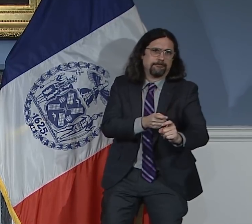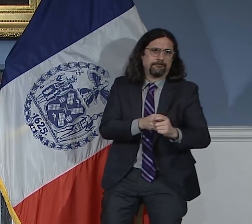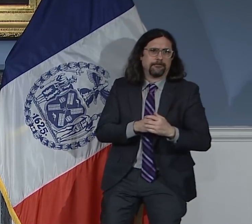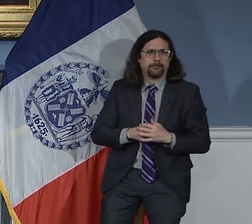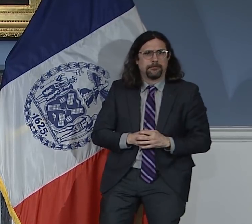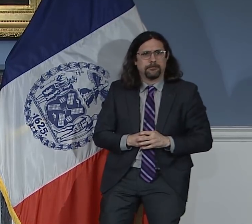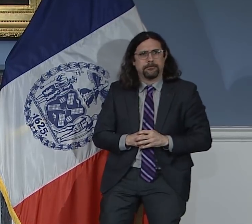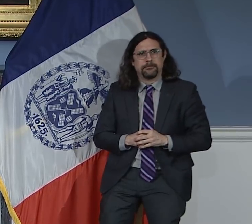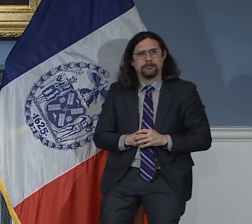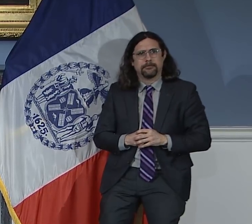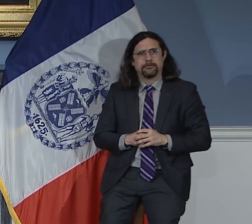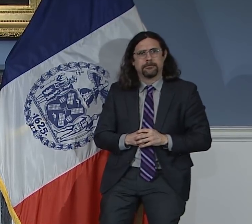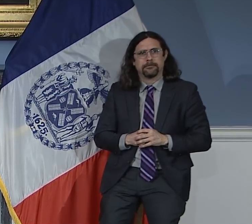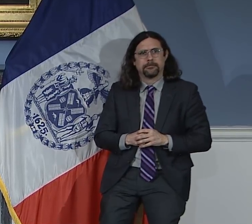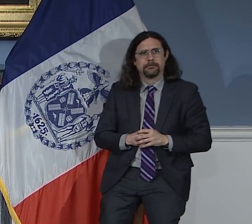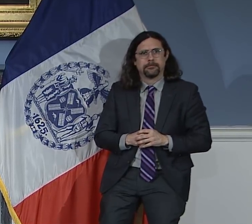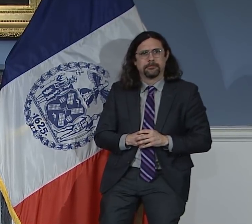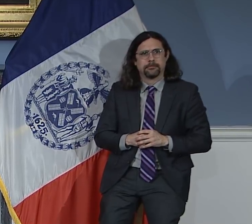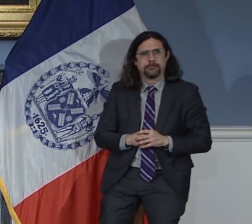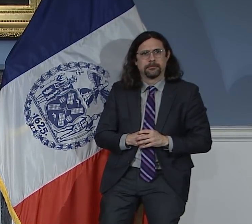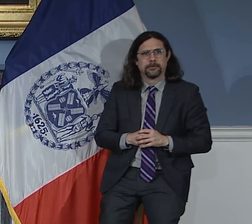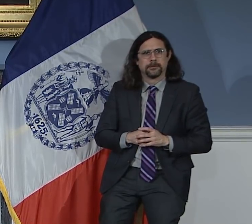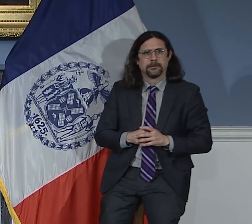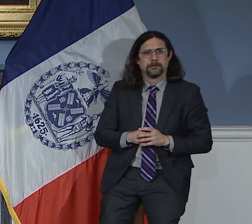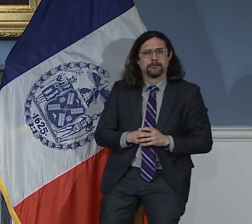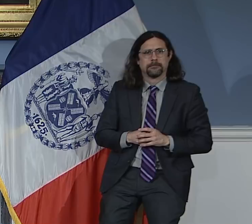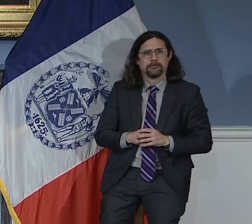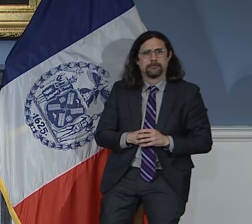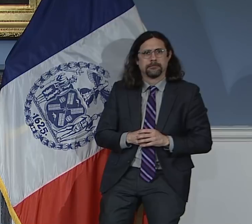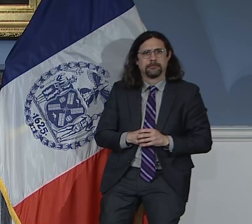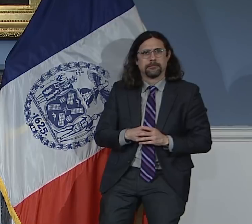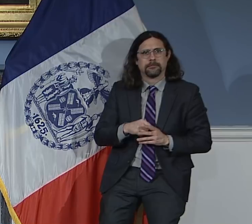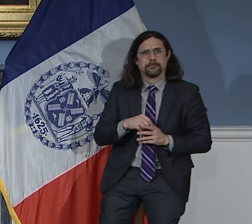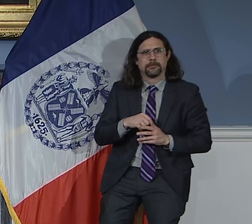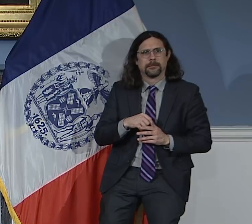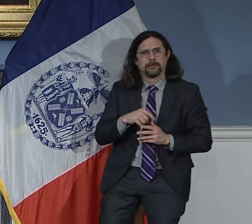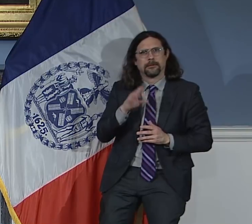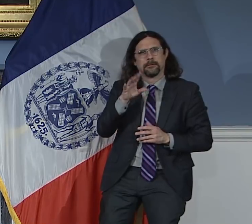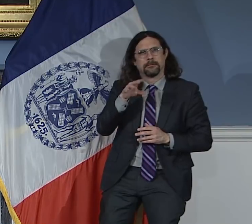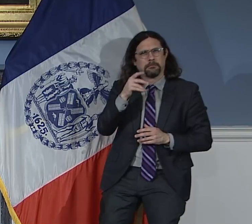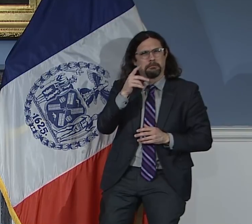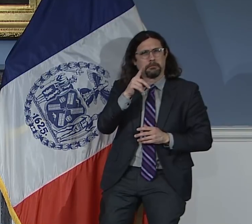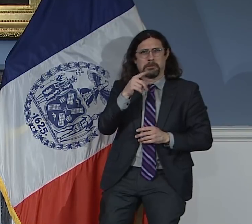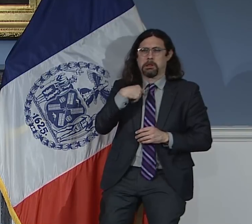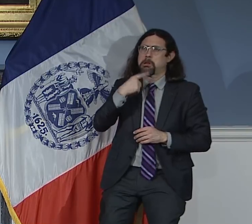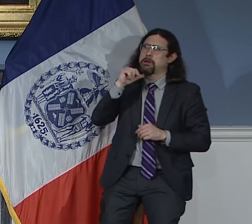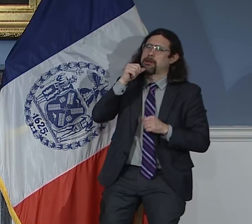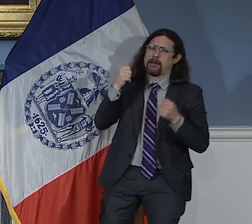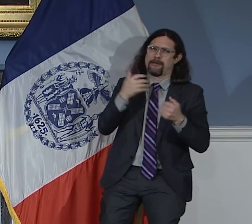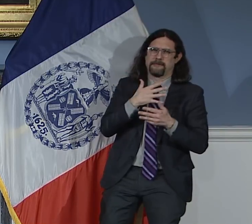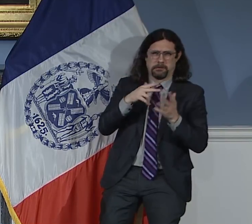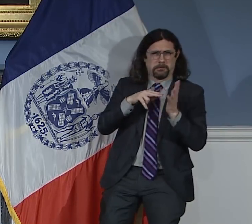TO LPHE OTHERS. ISAUNY AFIRAD. THAT'S NOT TO SAY THEY'RE NOT HUMAN BEINGS, THEY'RE NOT WORRIED LIKE